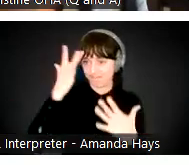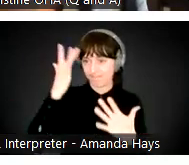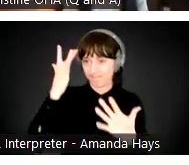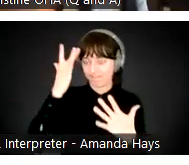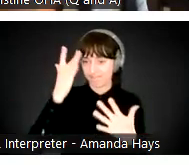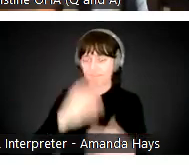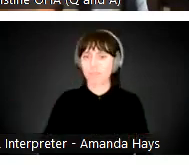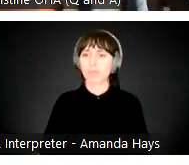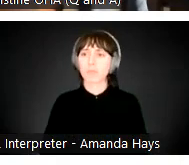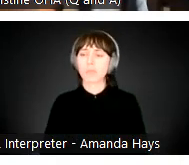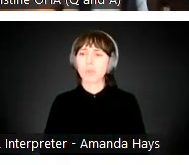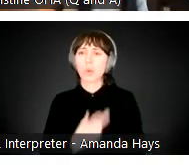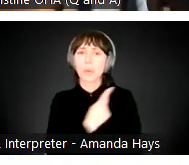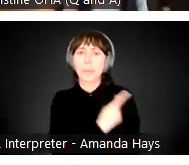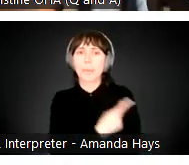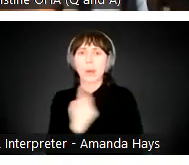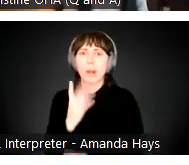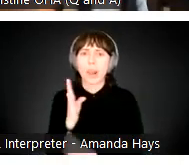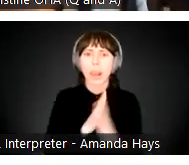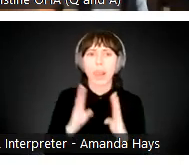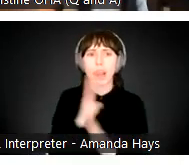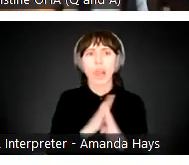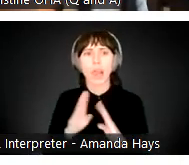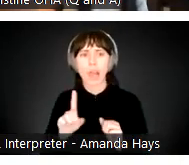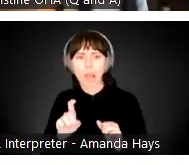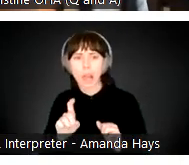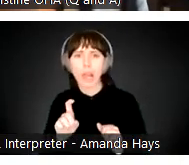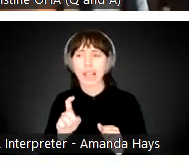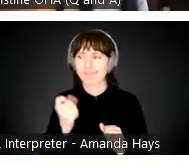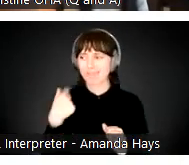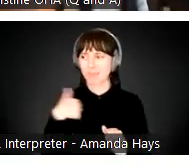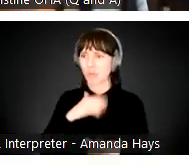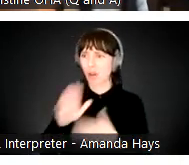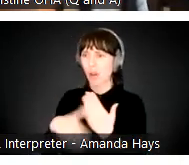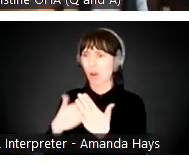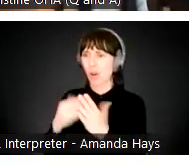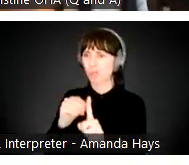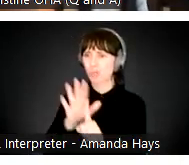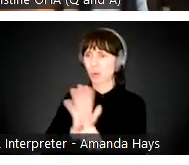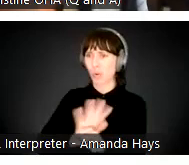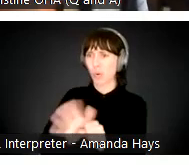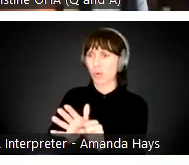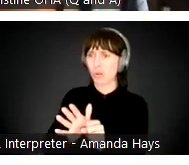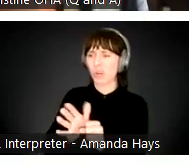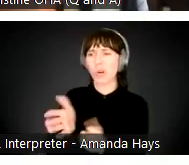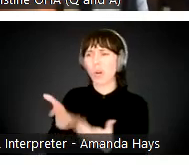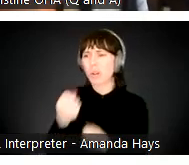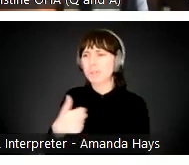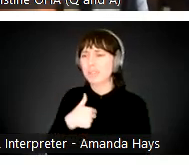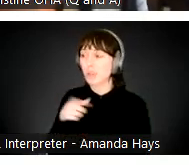something that's always striking to me. Like we've all been exposed to COVID in this pandemic, so trust me, if you have